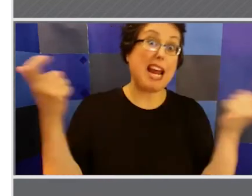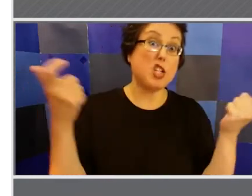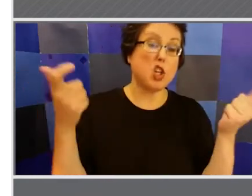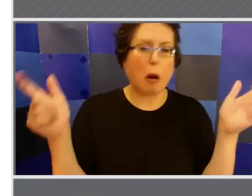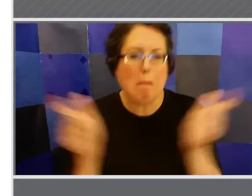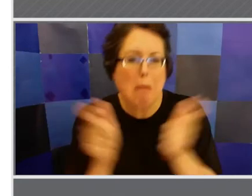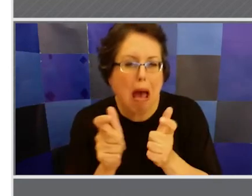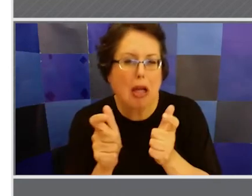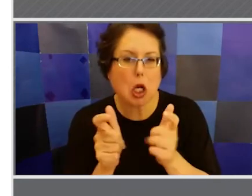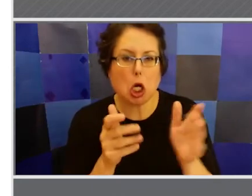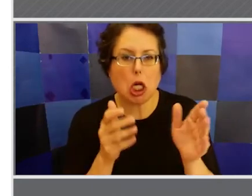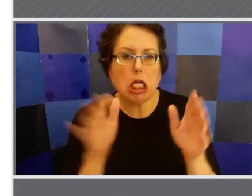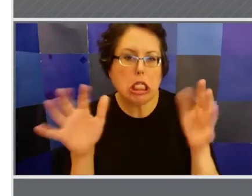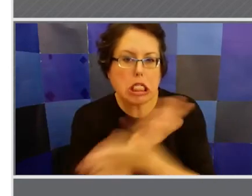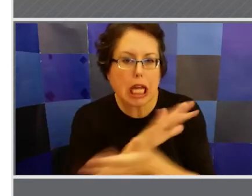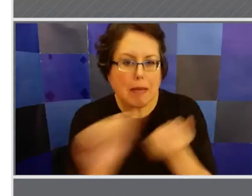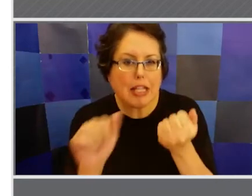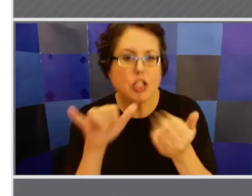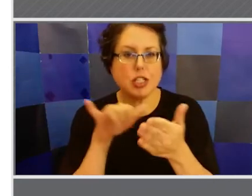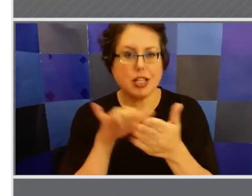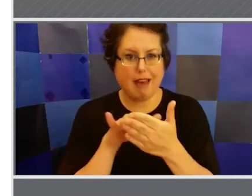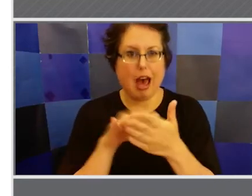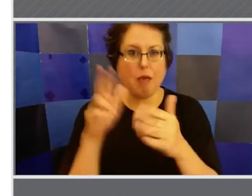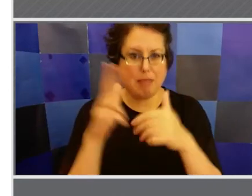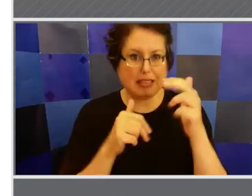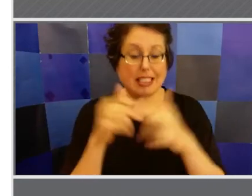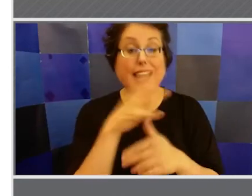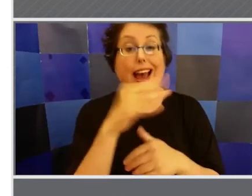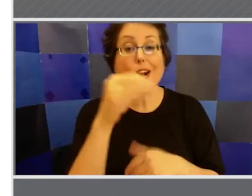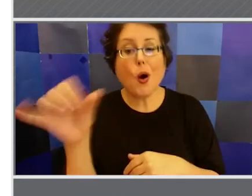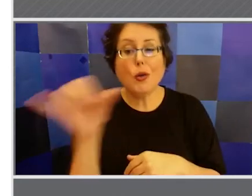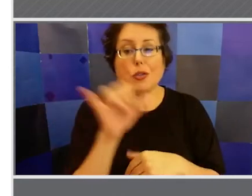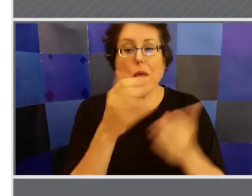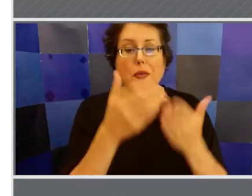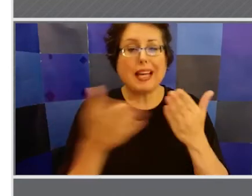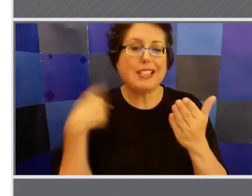of the buildings, and additional conditions that we need to flag including